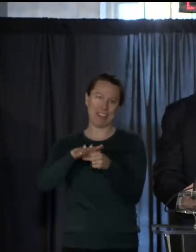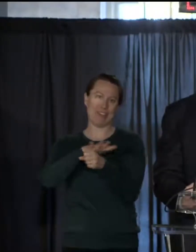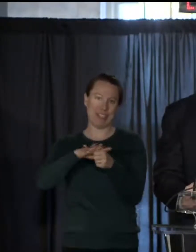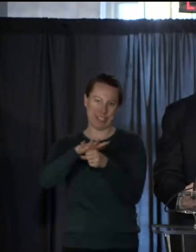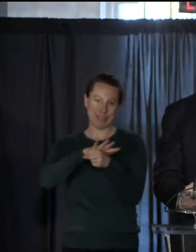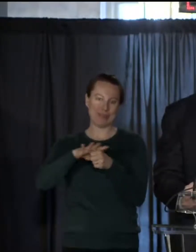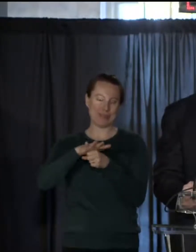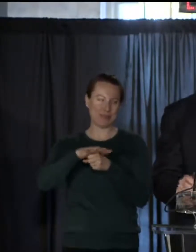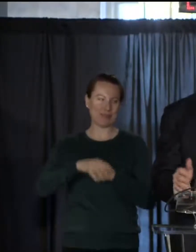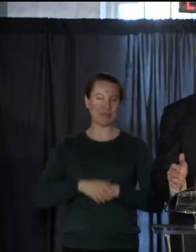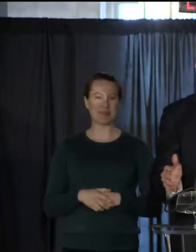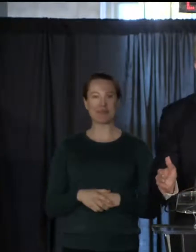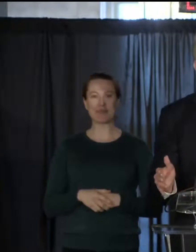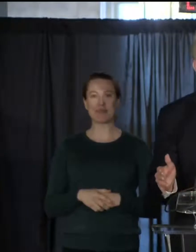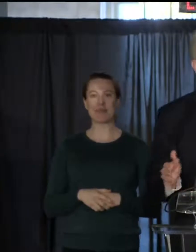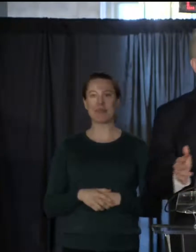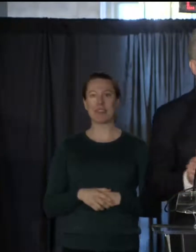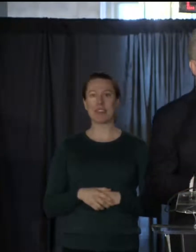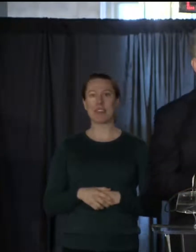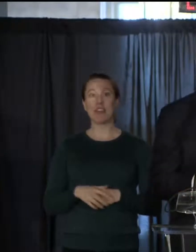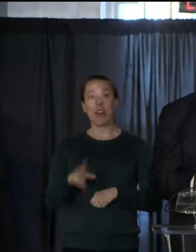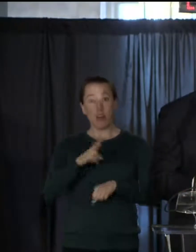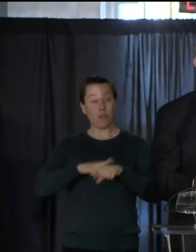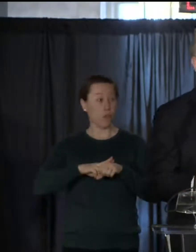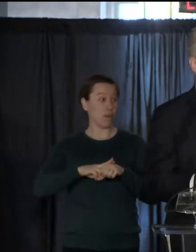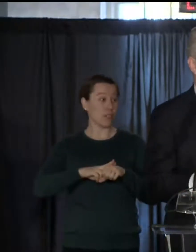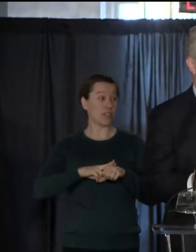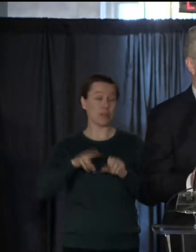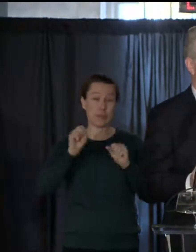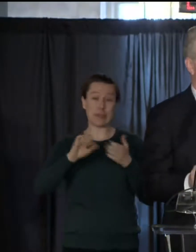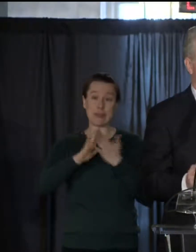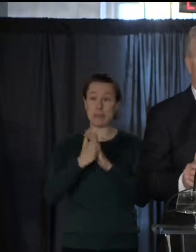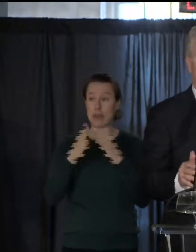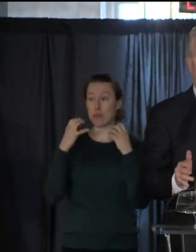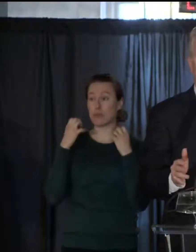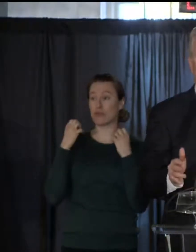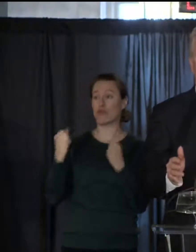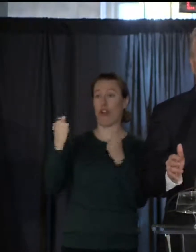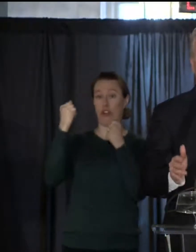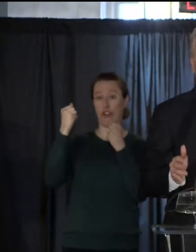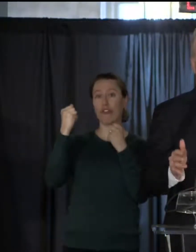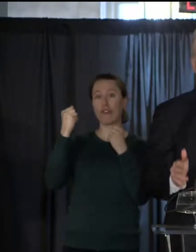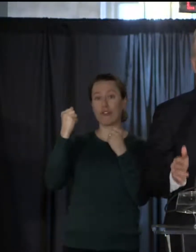AND OF COURSE WE WOULD BE EVEN STRONGER IF WE REALLY FOLLOWED